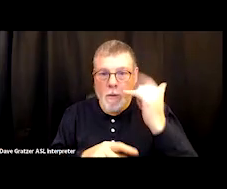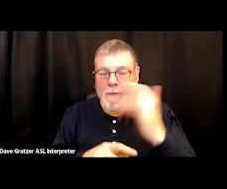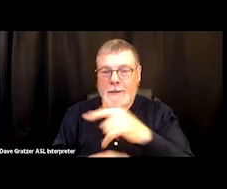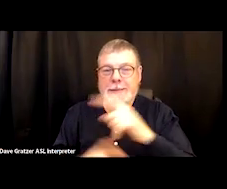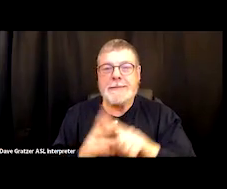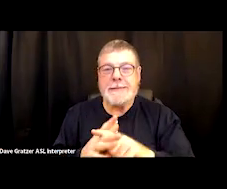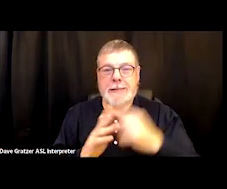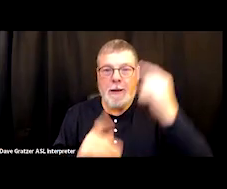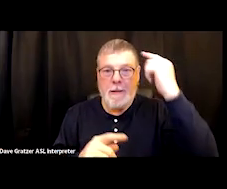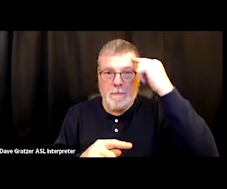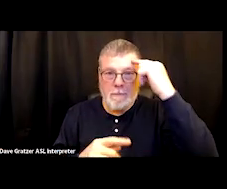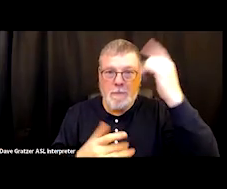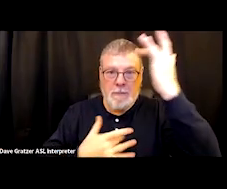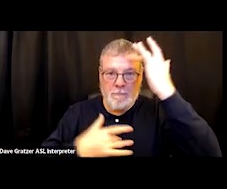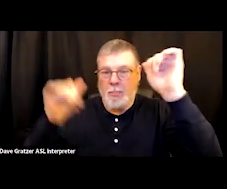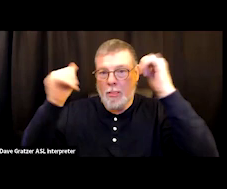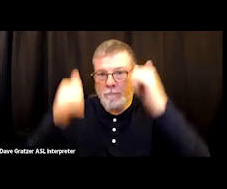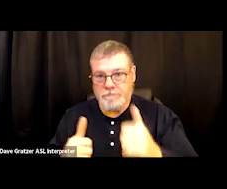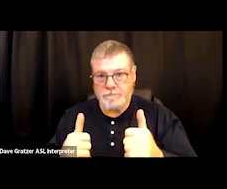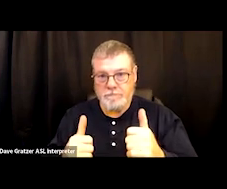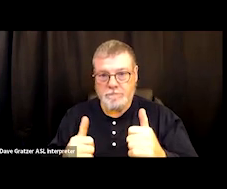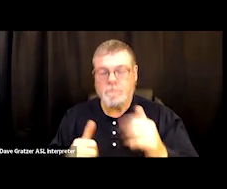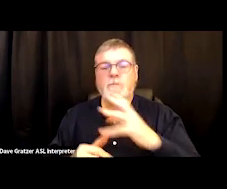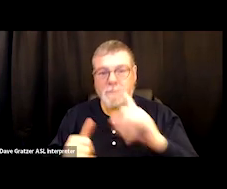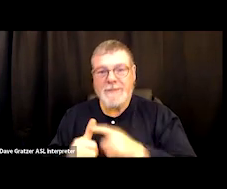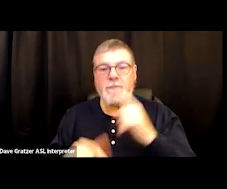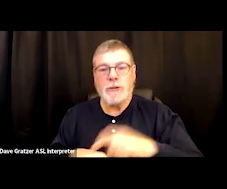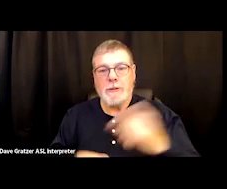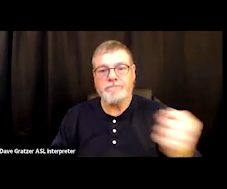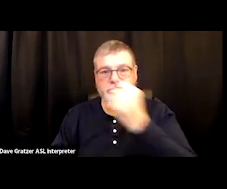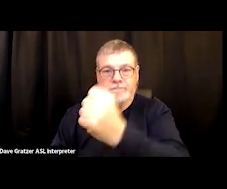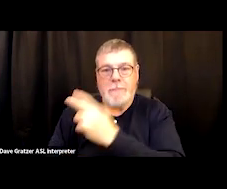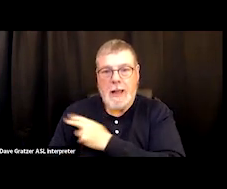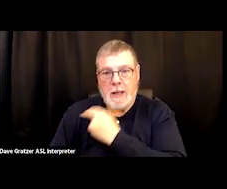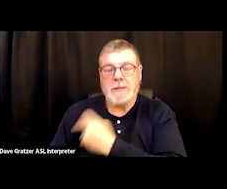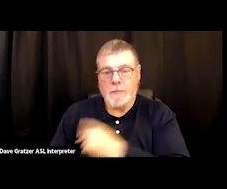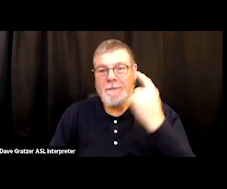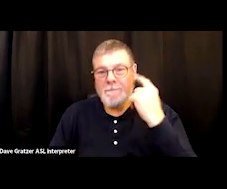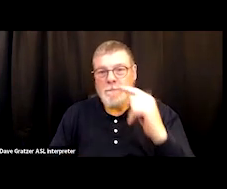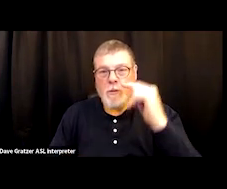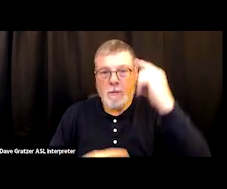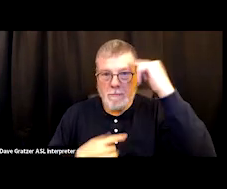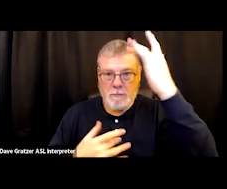of her mental health symptoms and the first time that she was hospitalized for psychiatric reasons or mental health reasons.